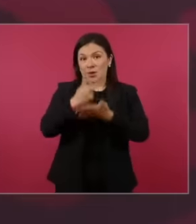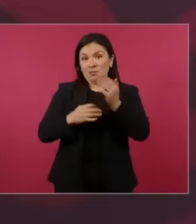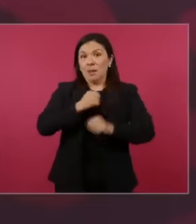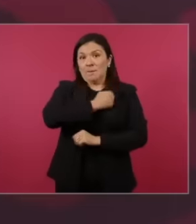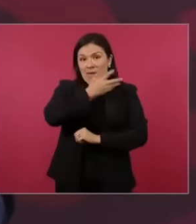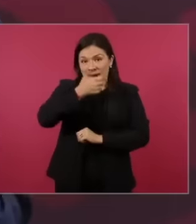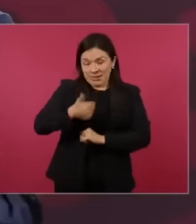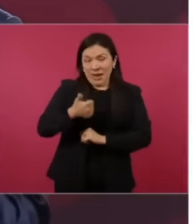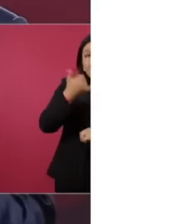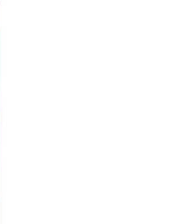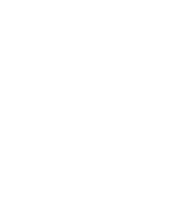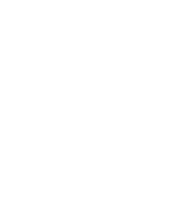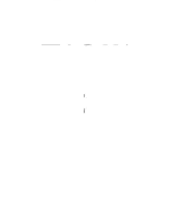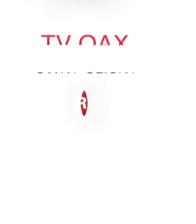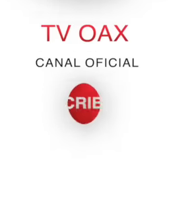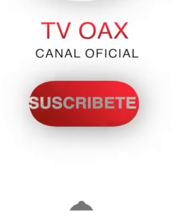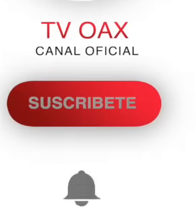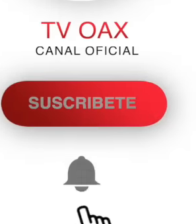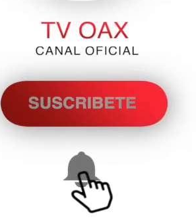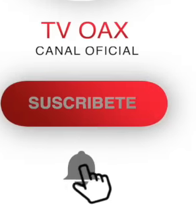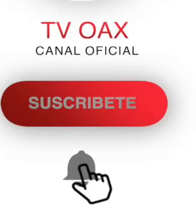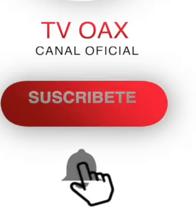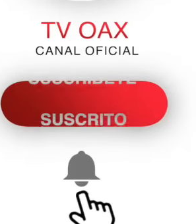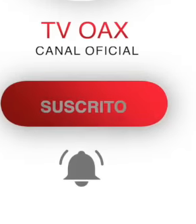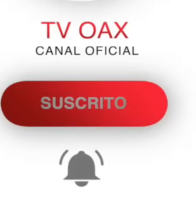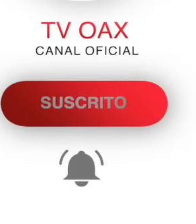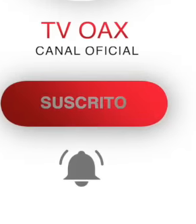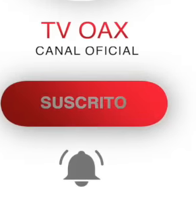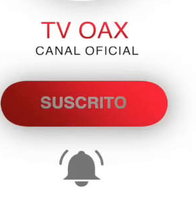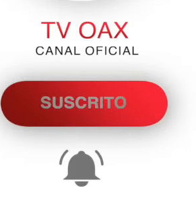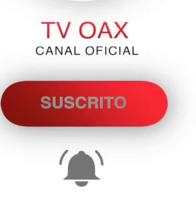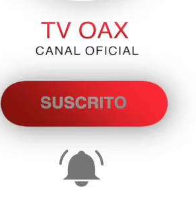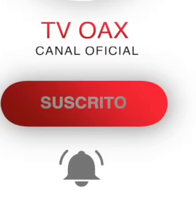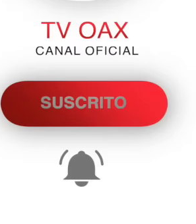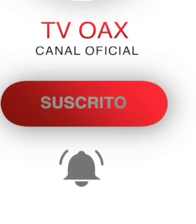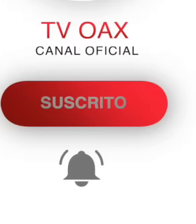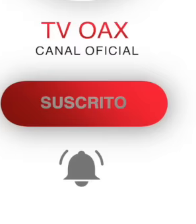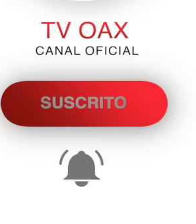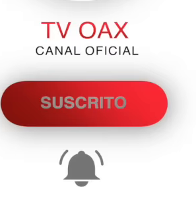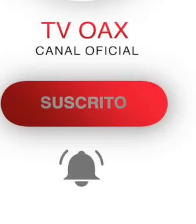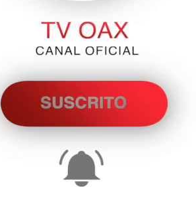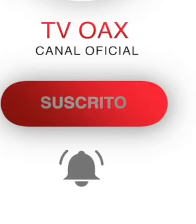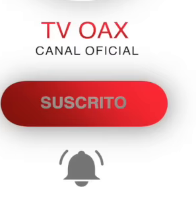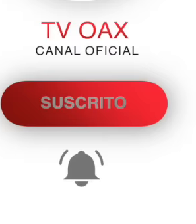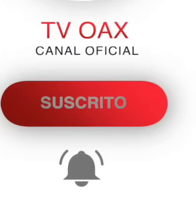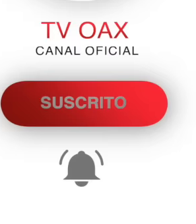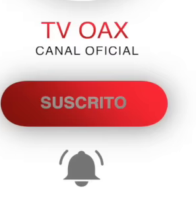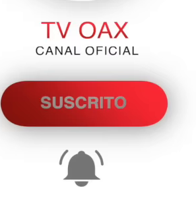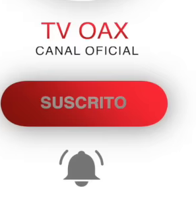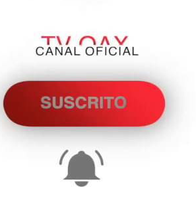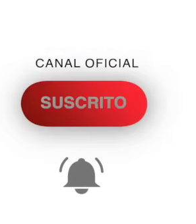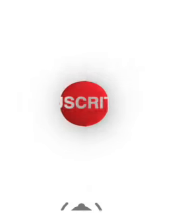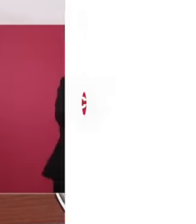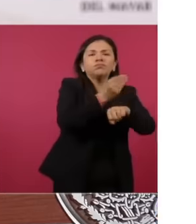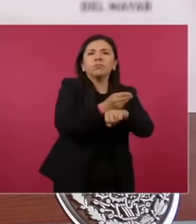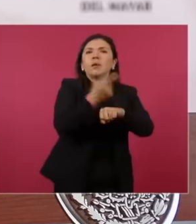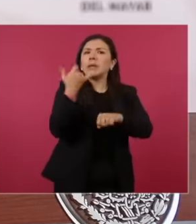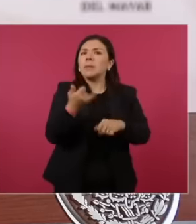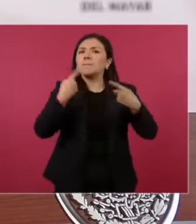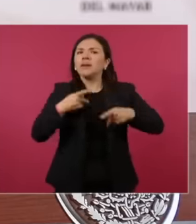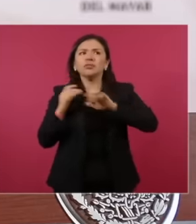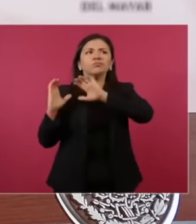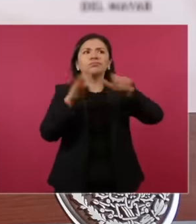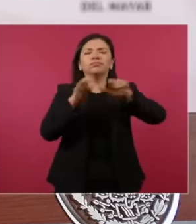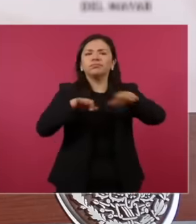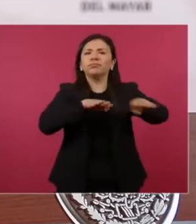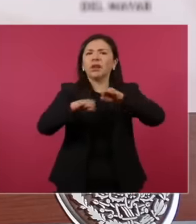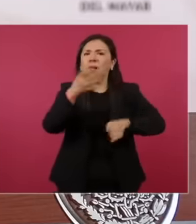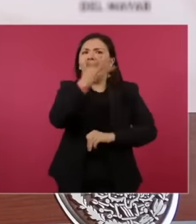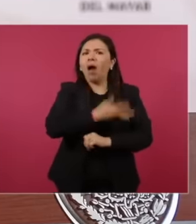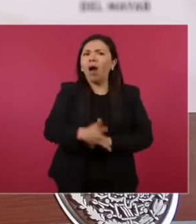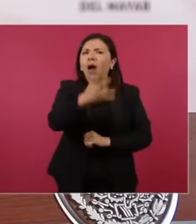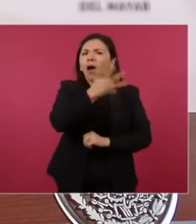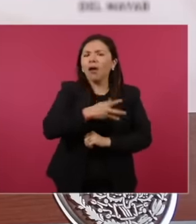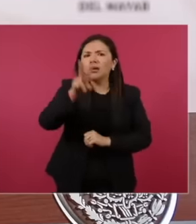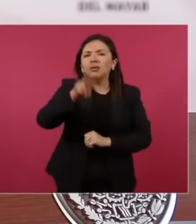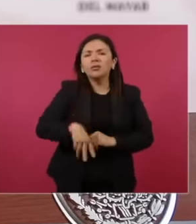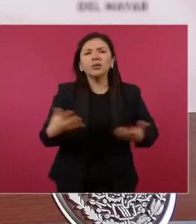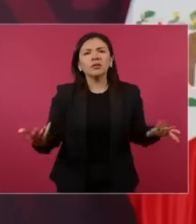salary but it was also the construction of works and the creation of jobs Mexico